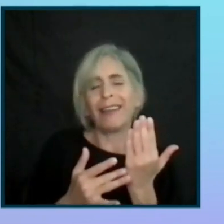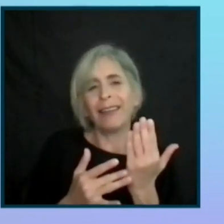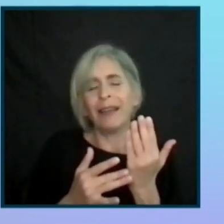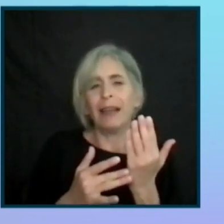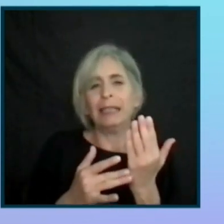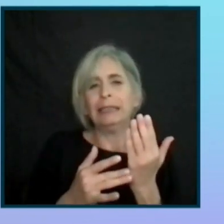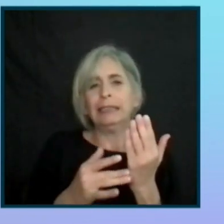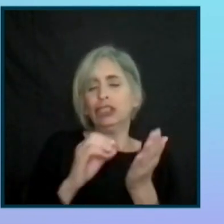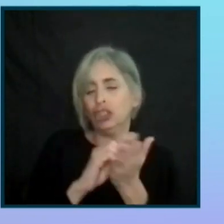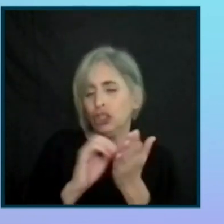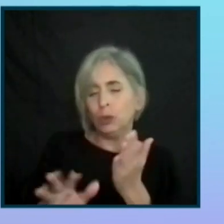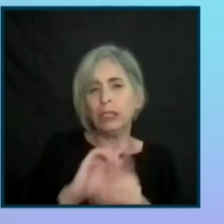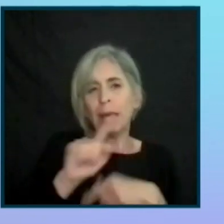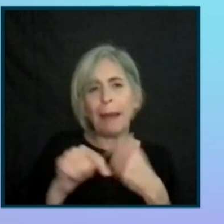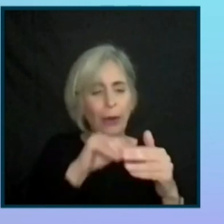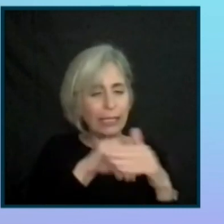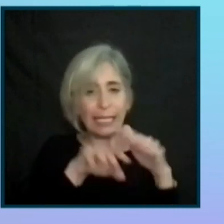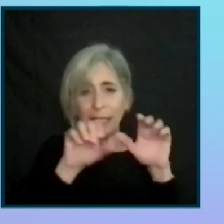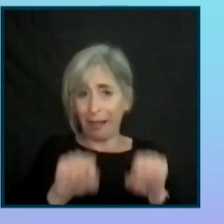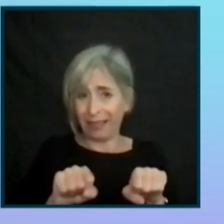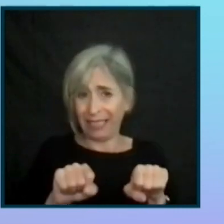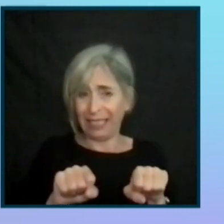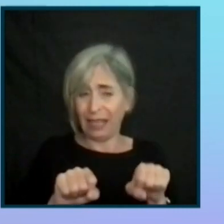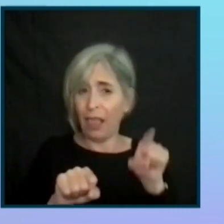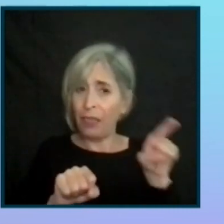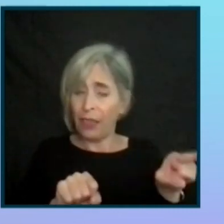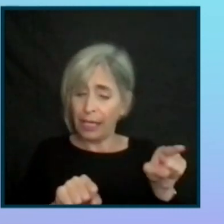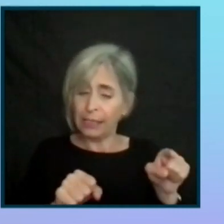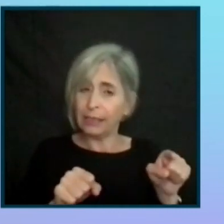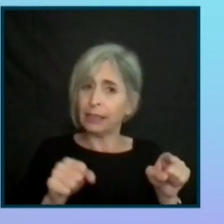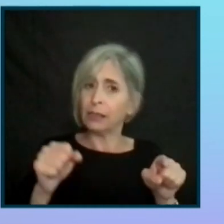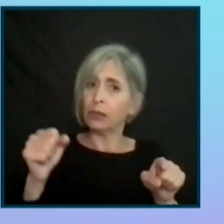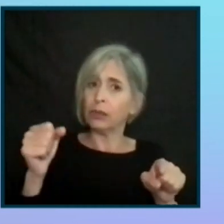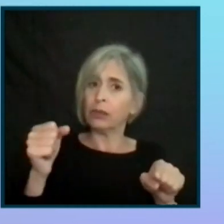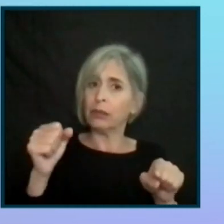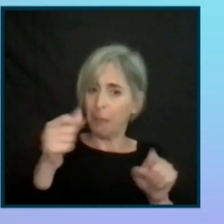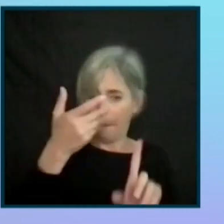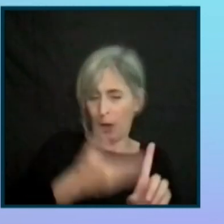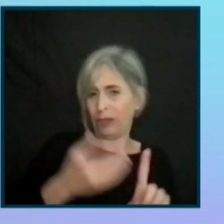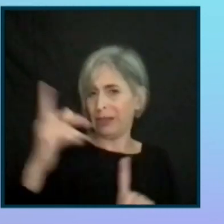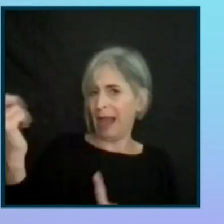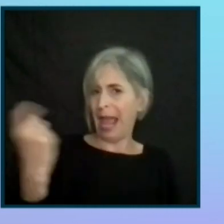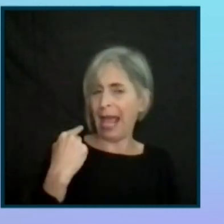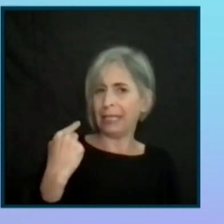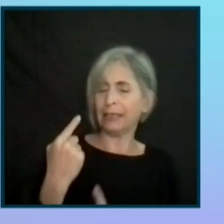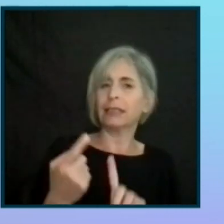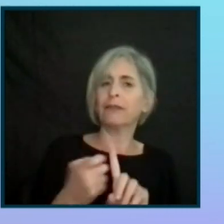more about accessibility, and this person brings a question from the browser point of side.